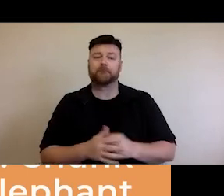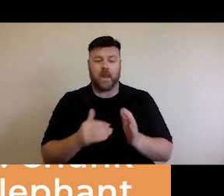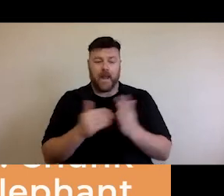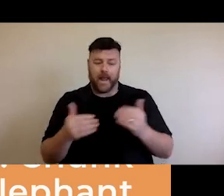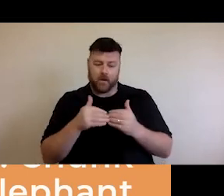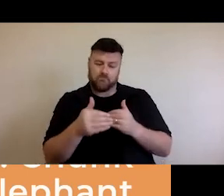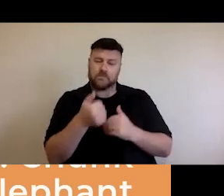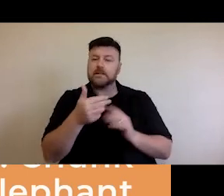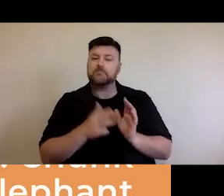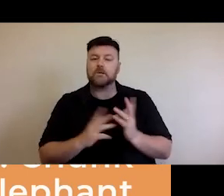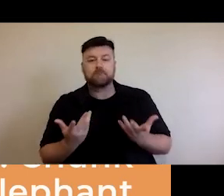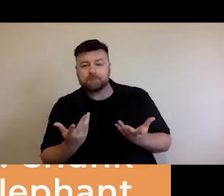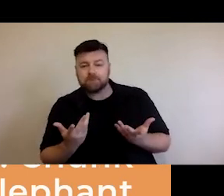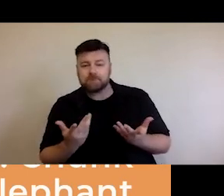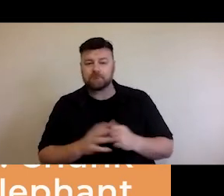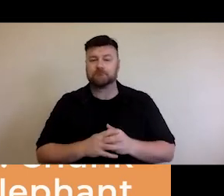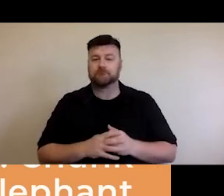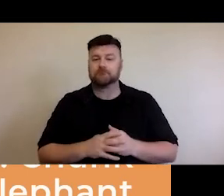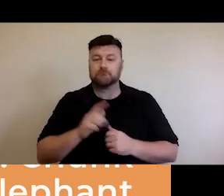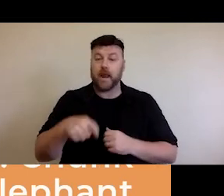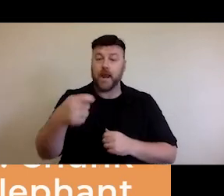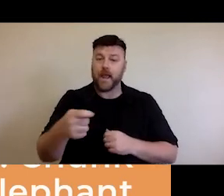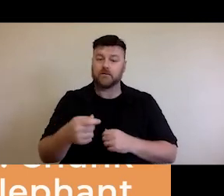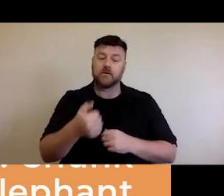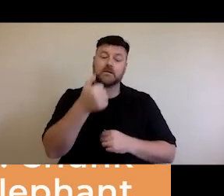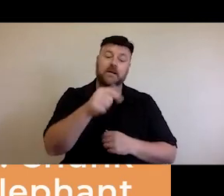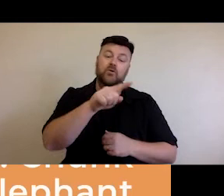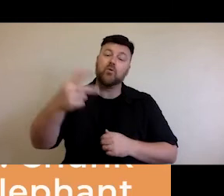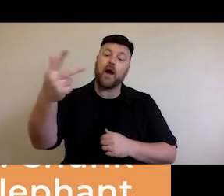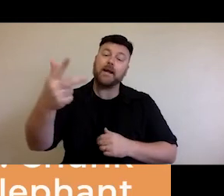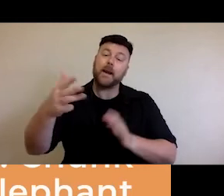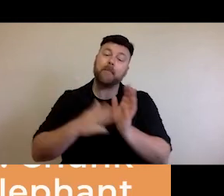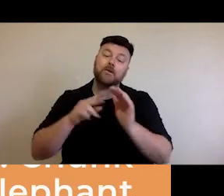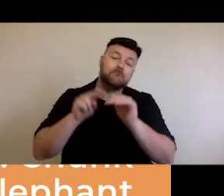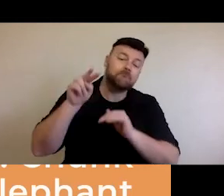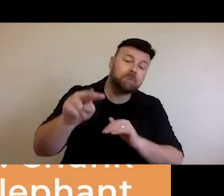months? Next - what's happened happening in 6-18 months? After -